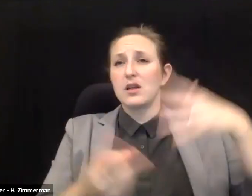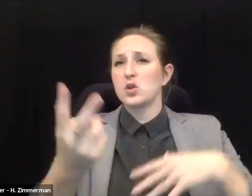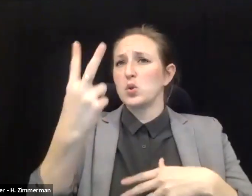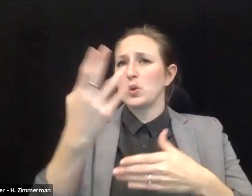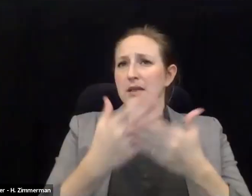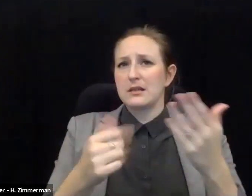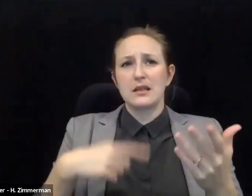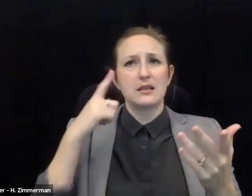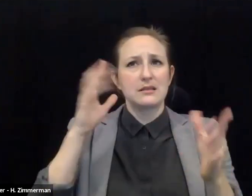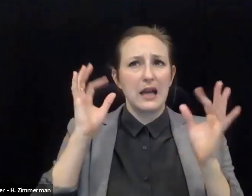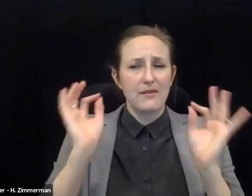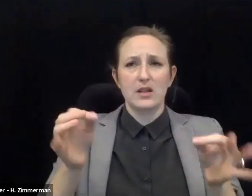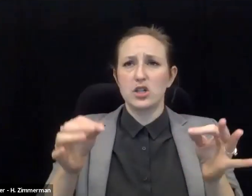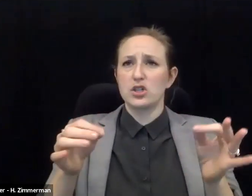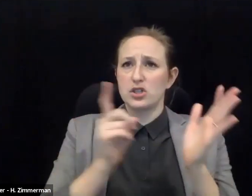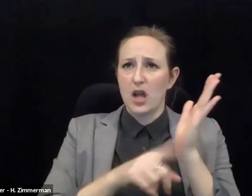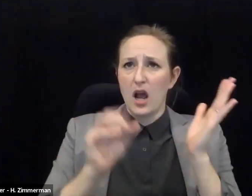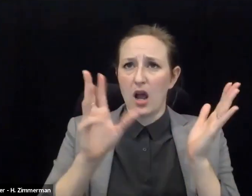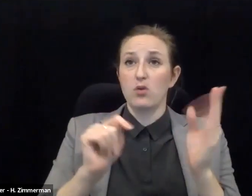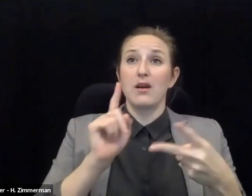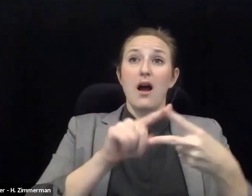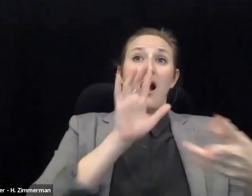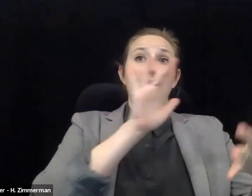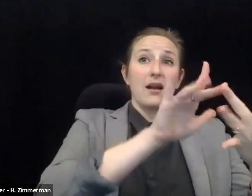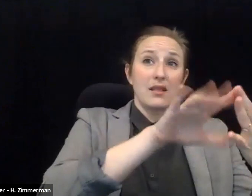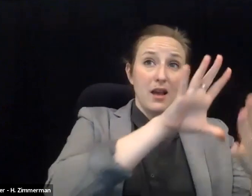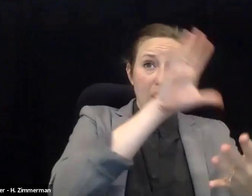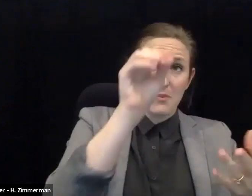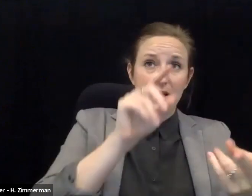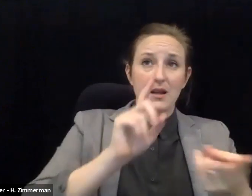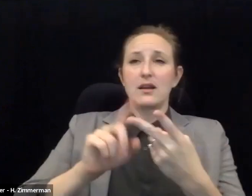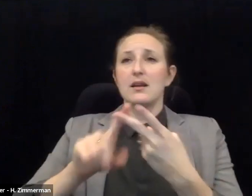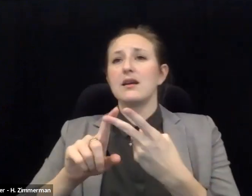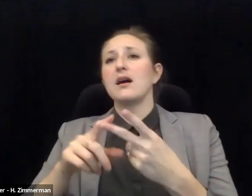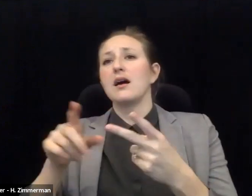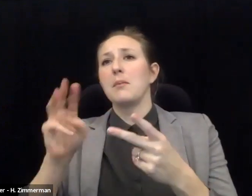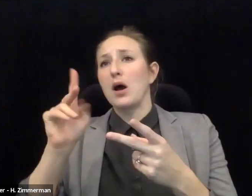consider, in addition to, you know, MIUSA and the other resources Lisa mentioned